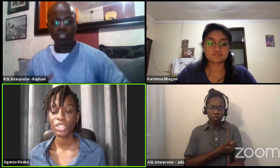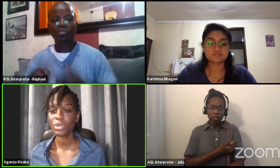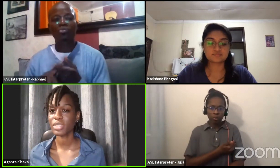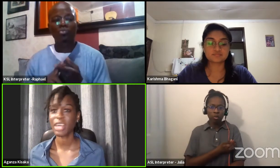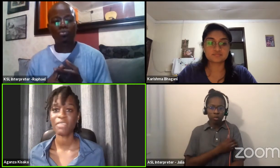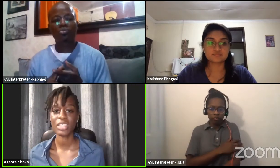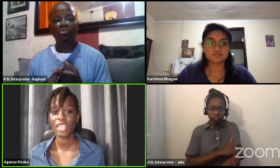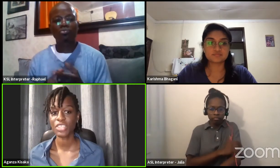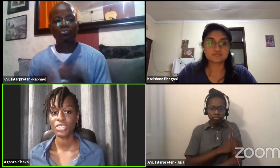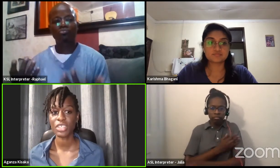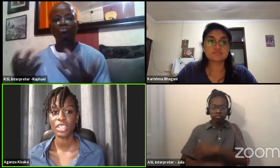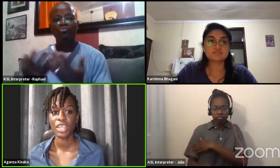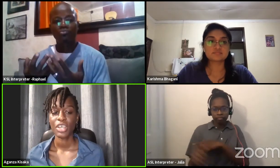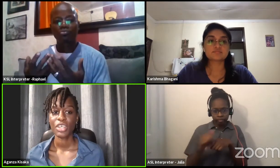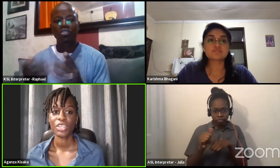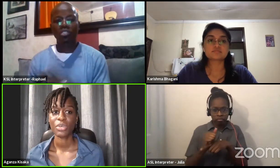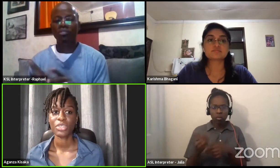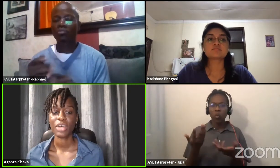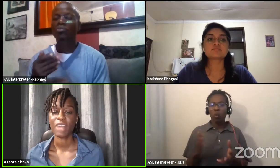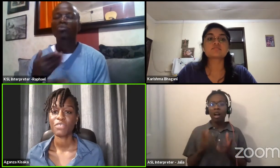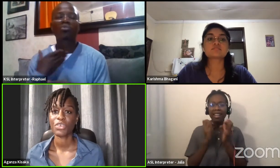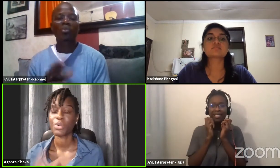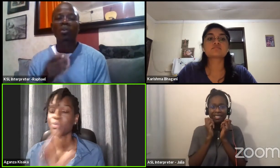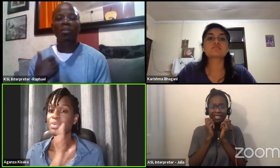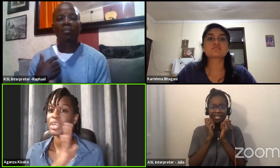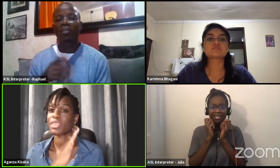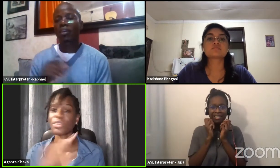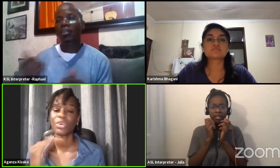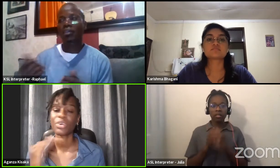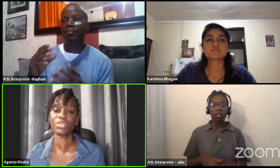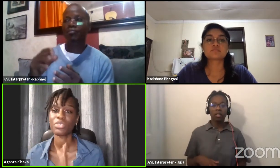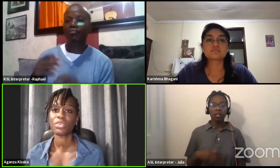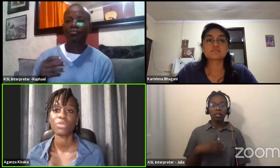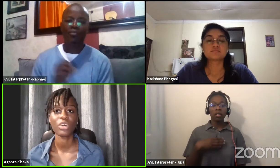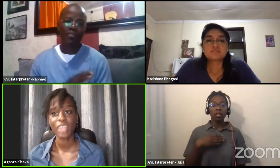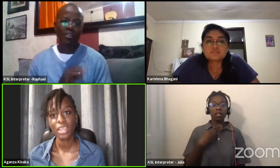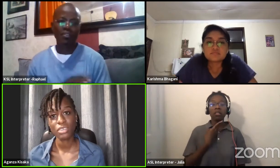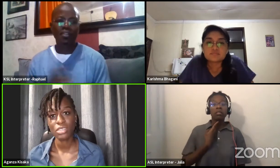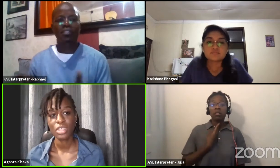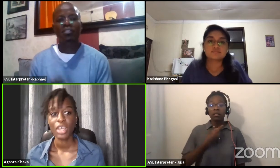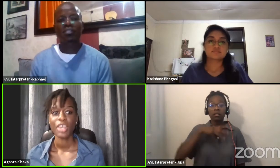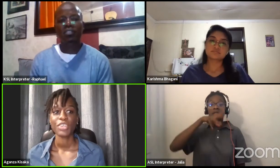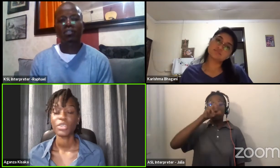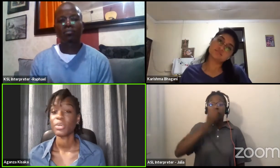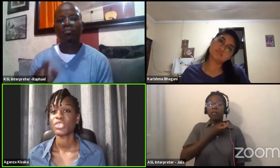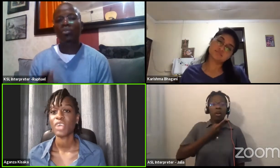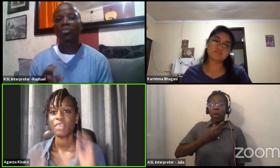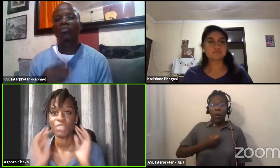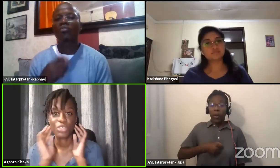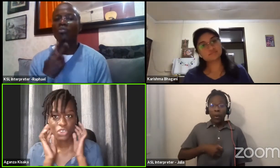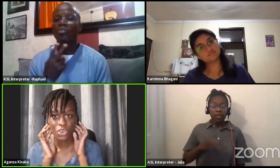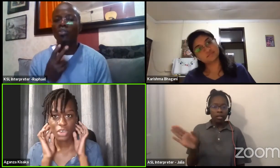You don't want to have any tension, you don't want to have your breath going through the wrong channels, you don't want to have your jaw